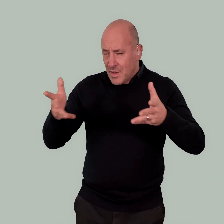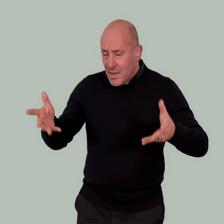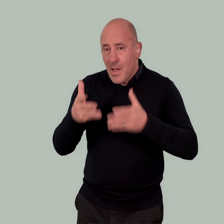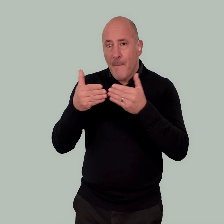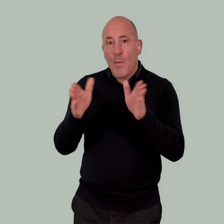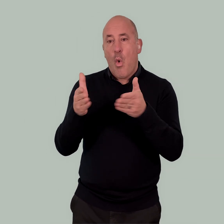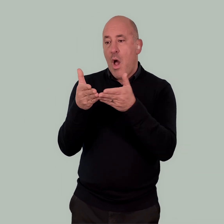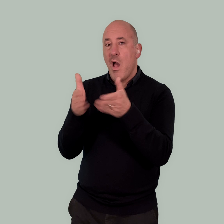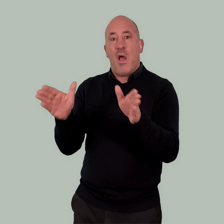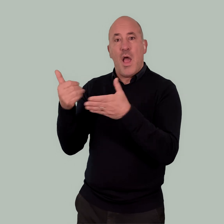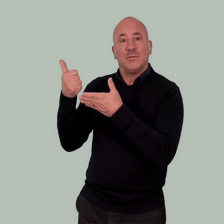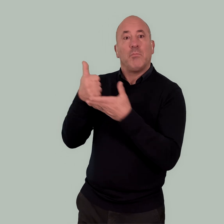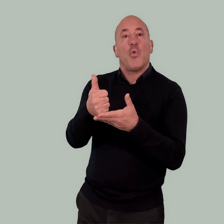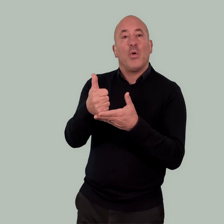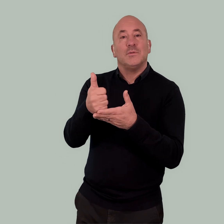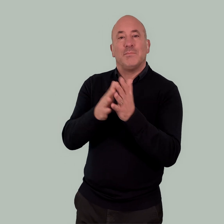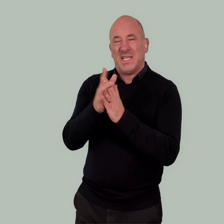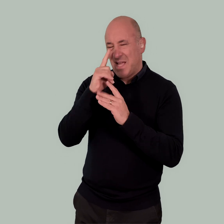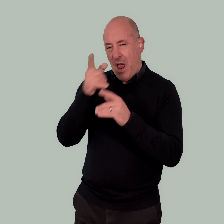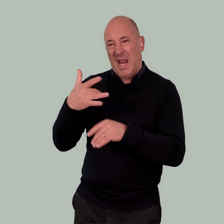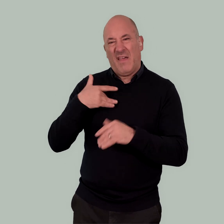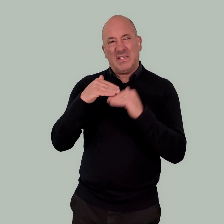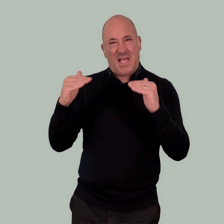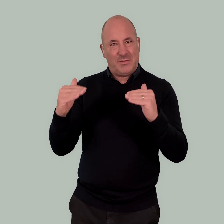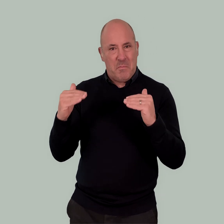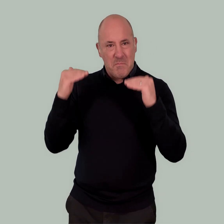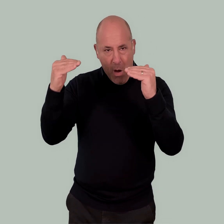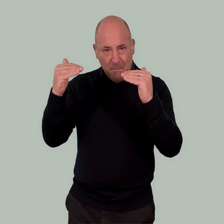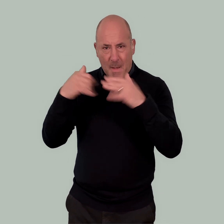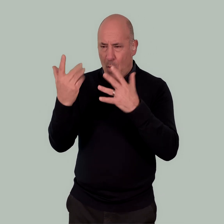in unlocking wider support to better achieve higher living standards